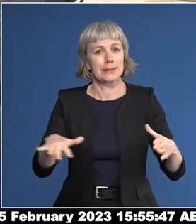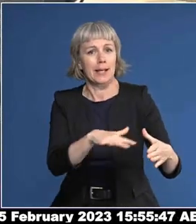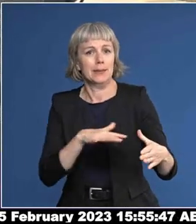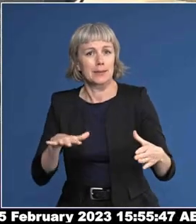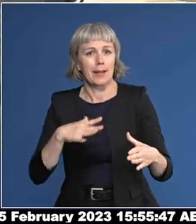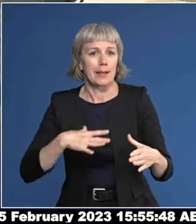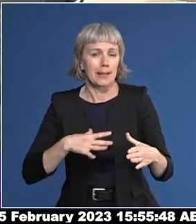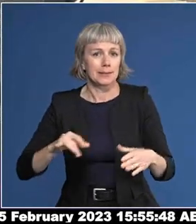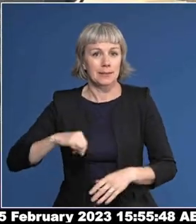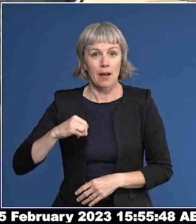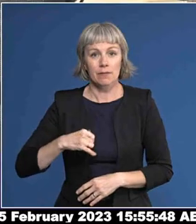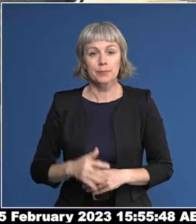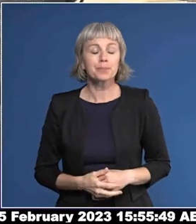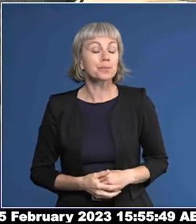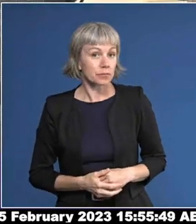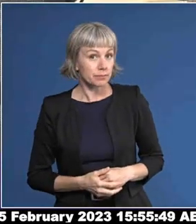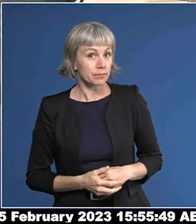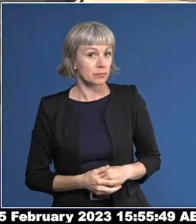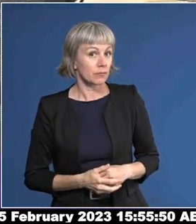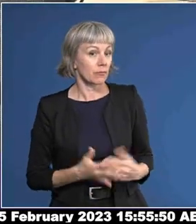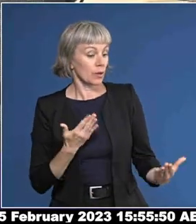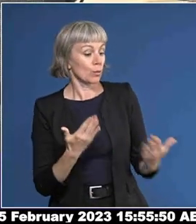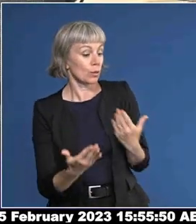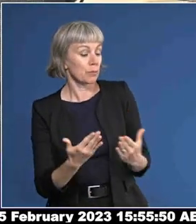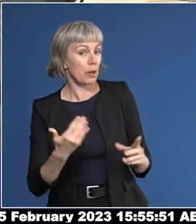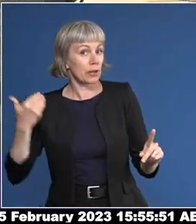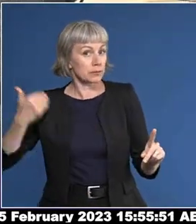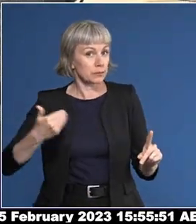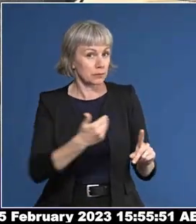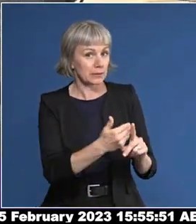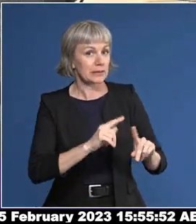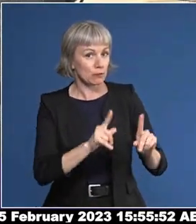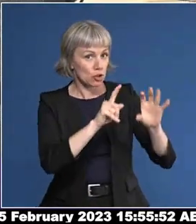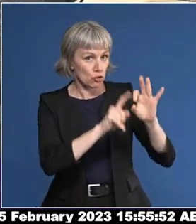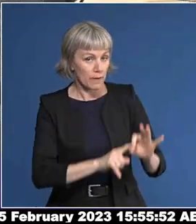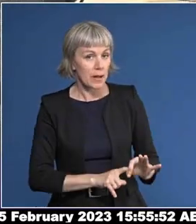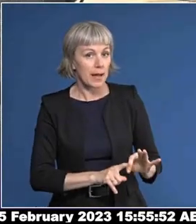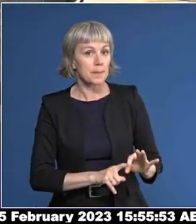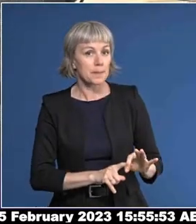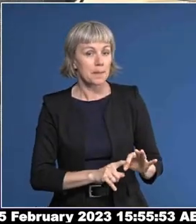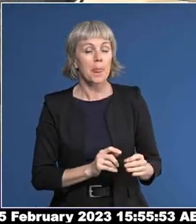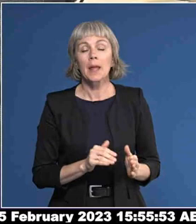months ago to the one - this latest one is that the workforce need has spread beyond its